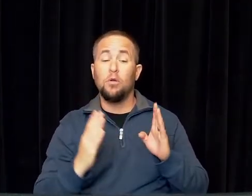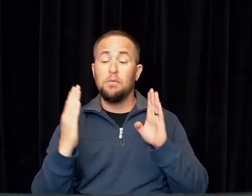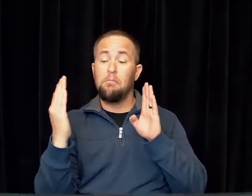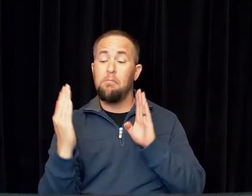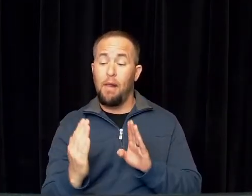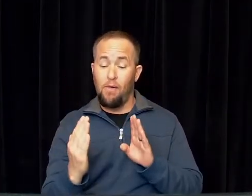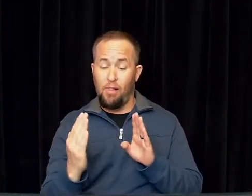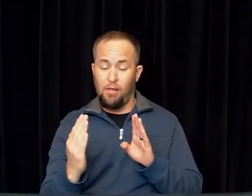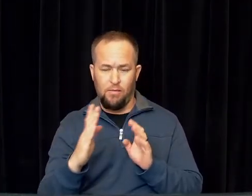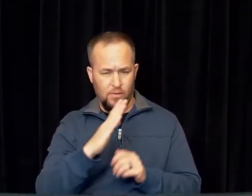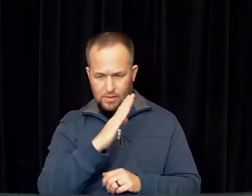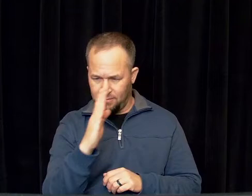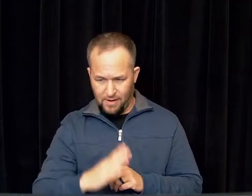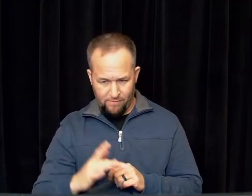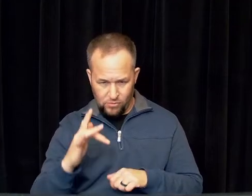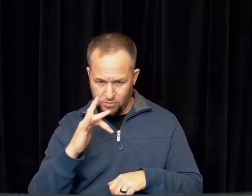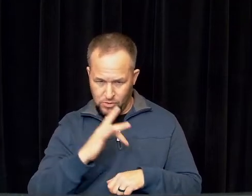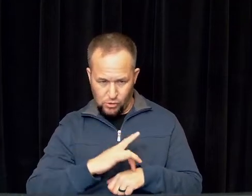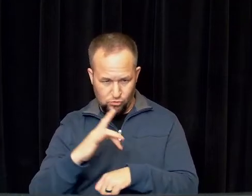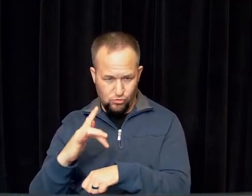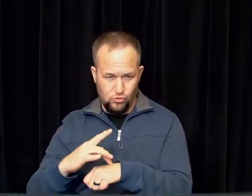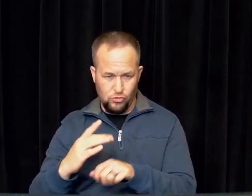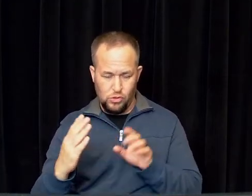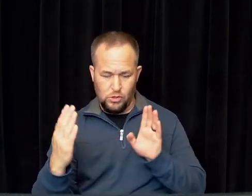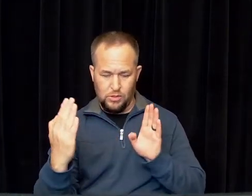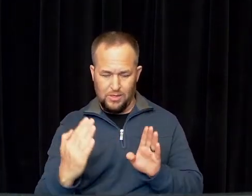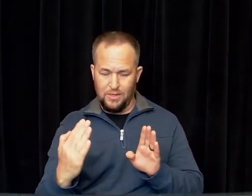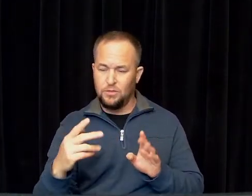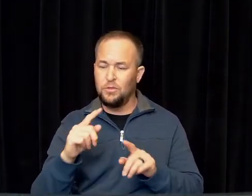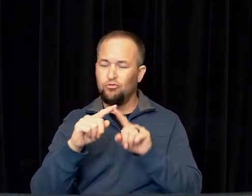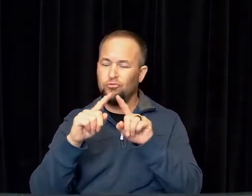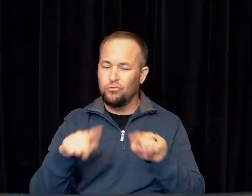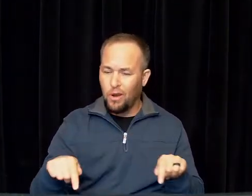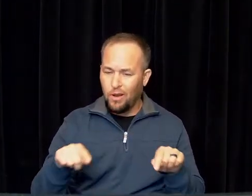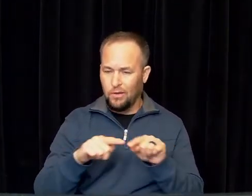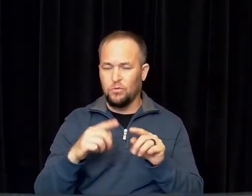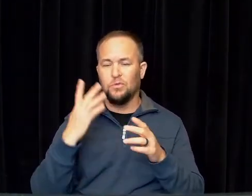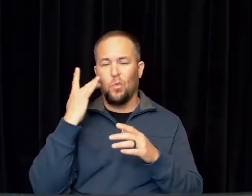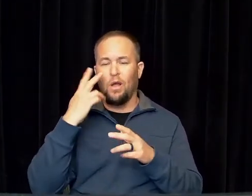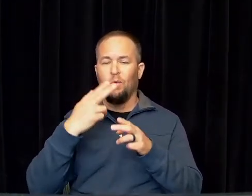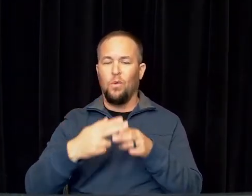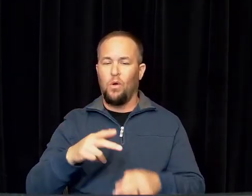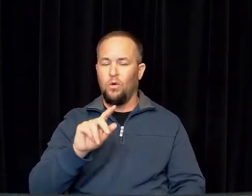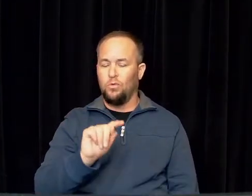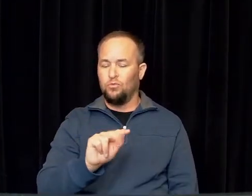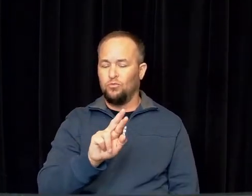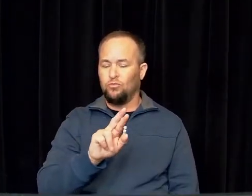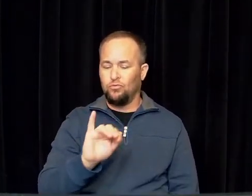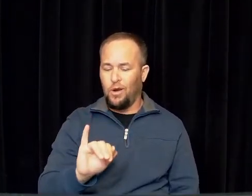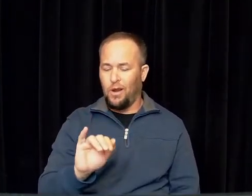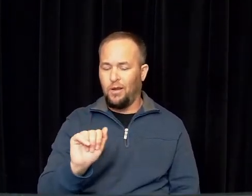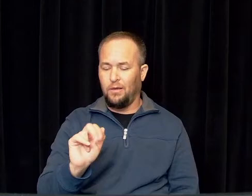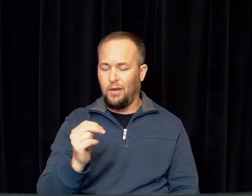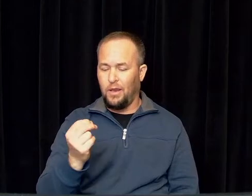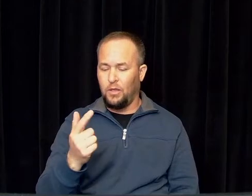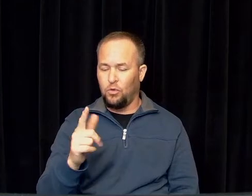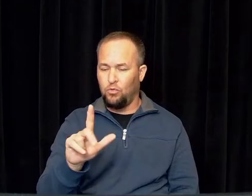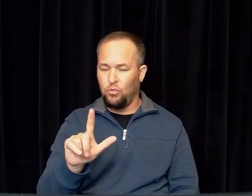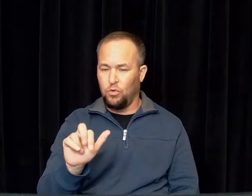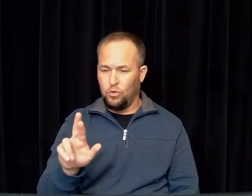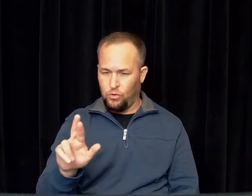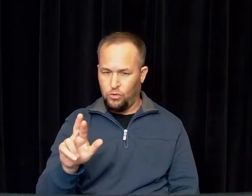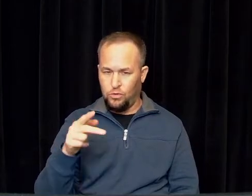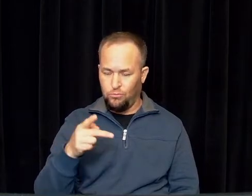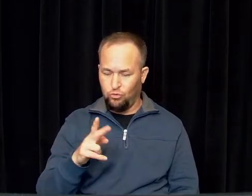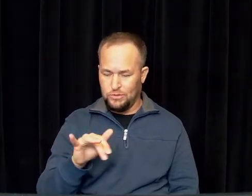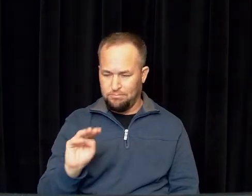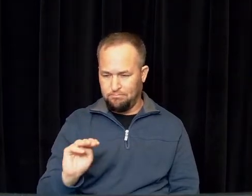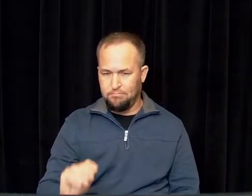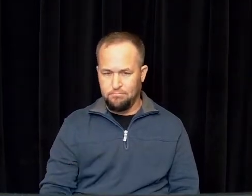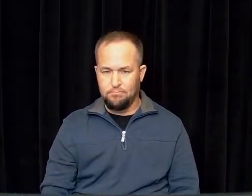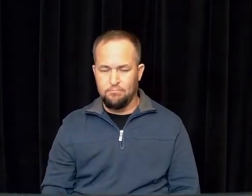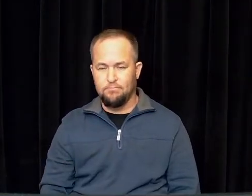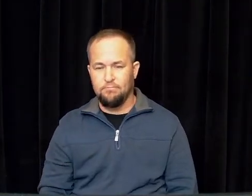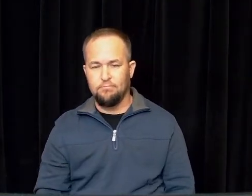intersect are the ends here that are triangles which is why this is called a triangular prism.